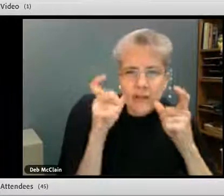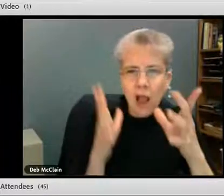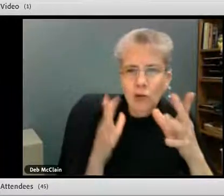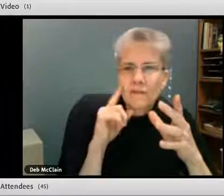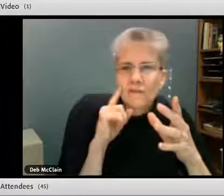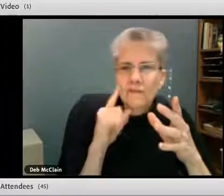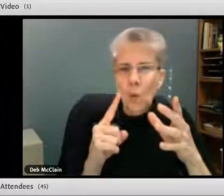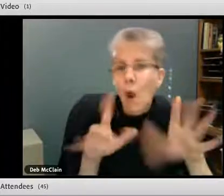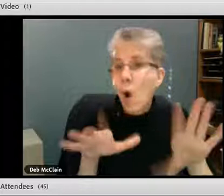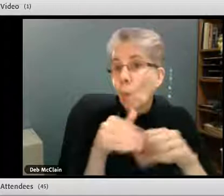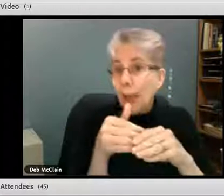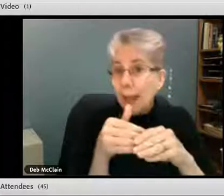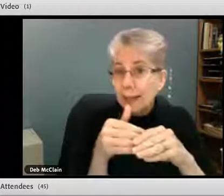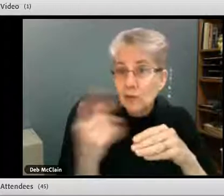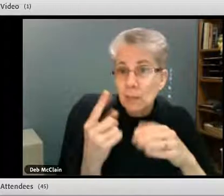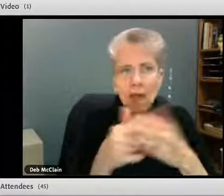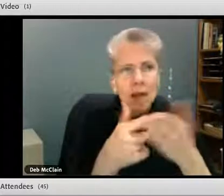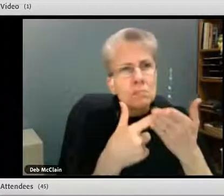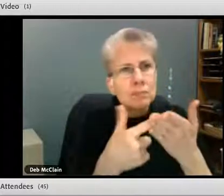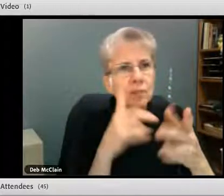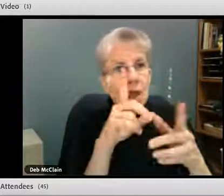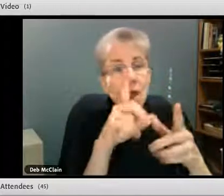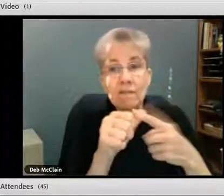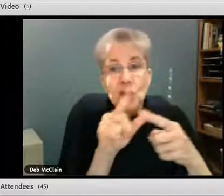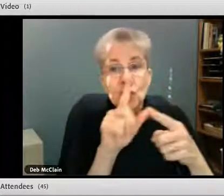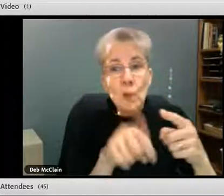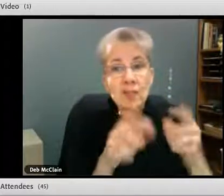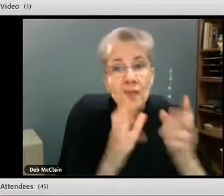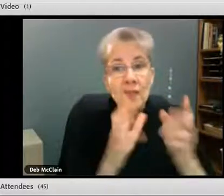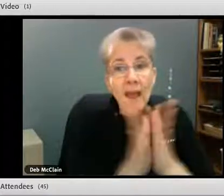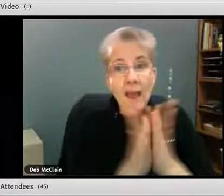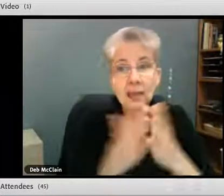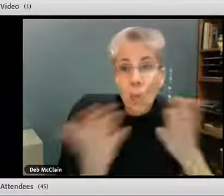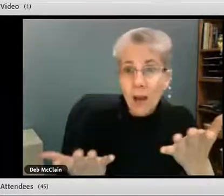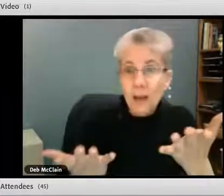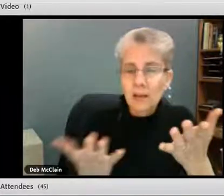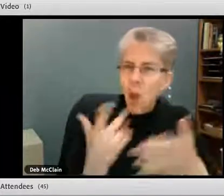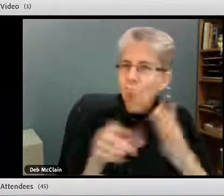What's the first question they ask you? What photos do you want? And you kind of list out those things.